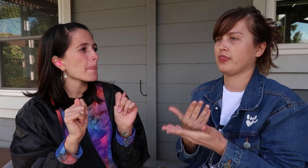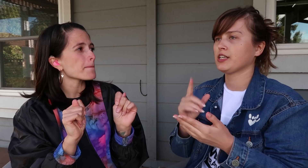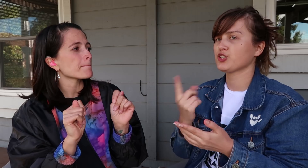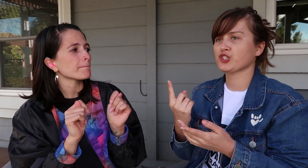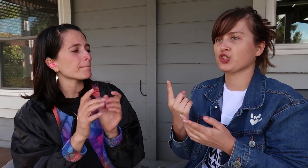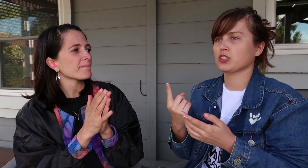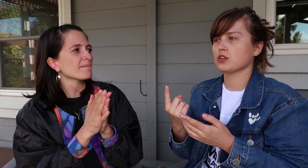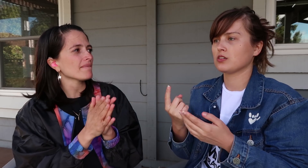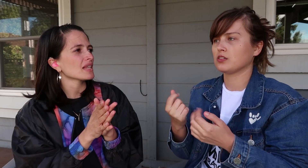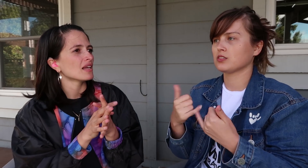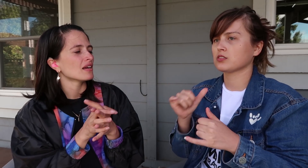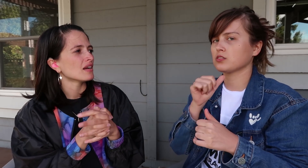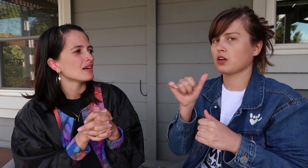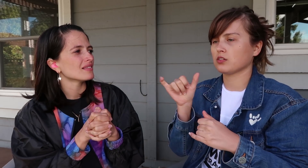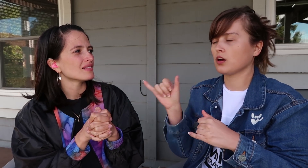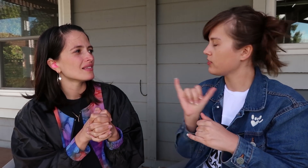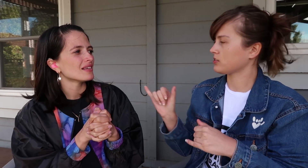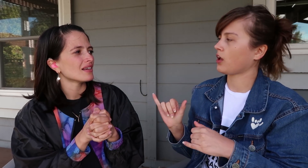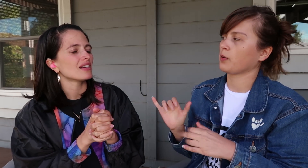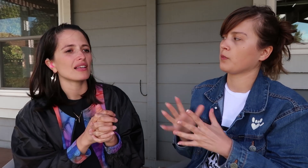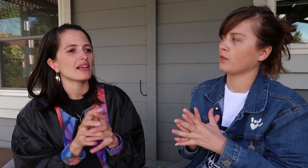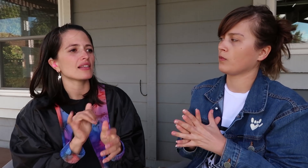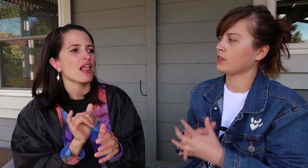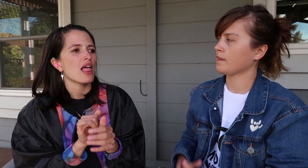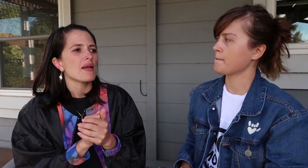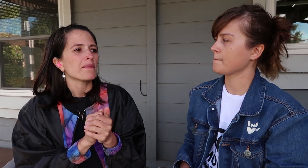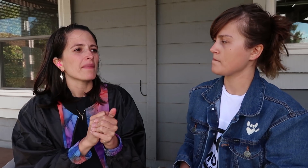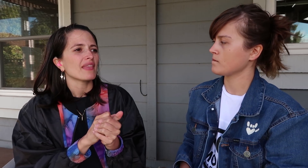It's not a bad thing it's just not the same...